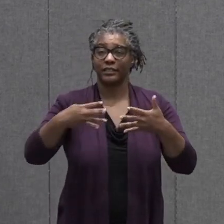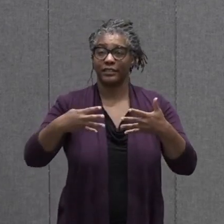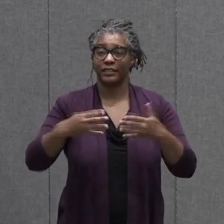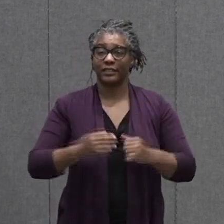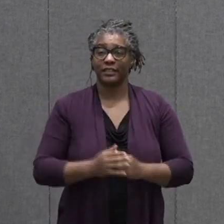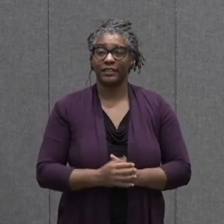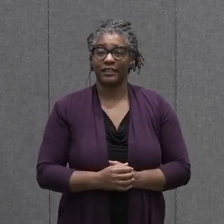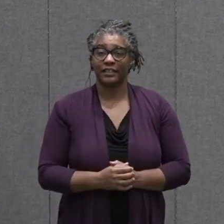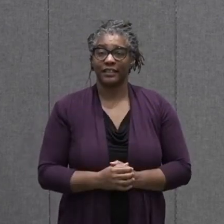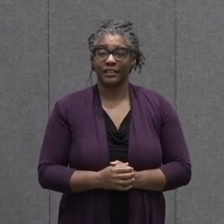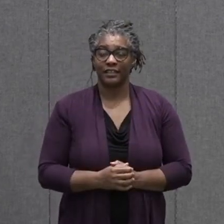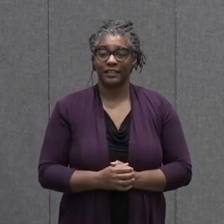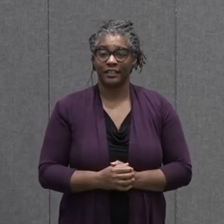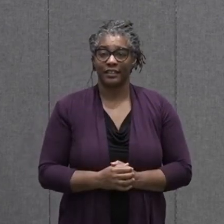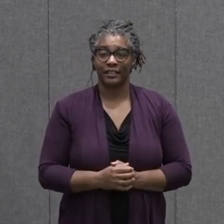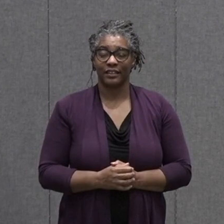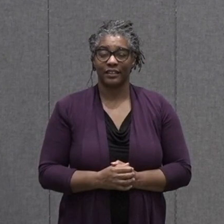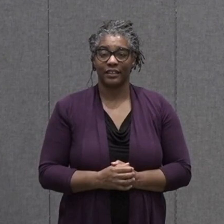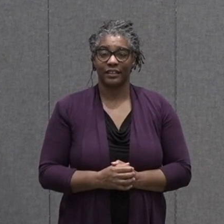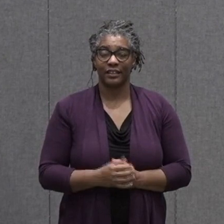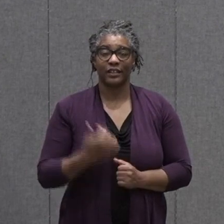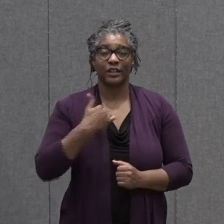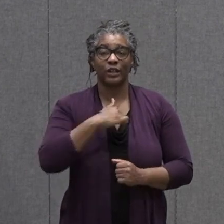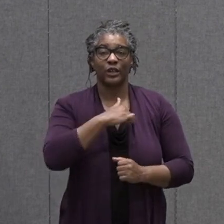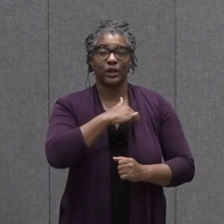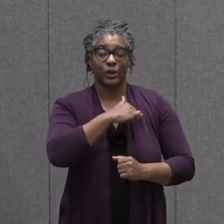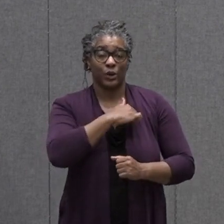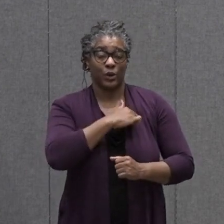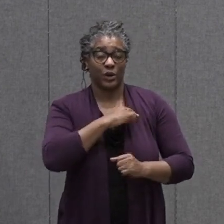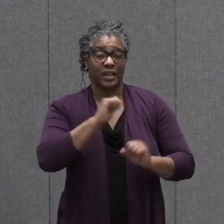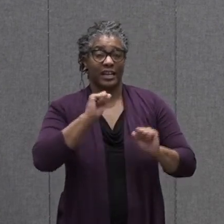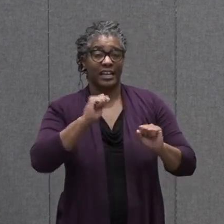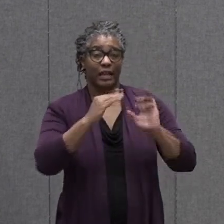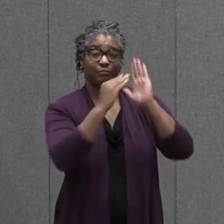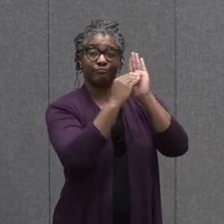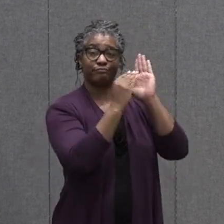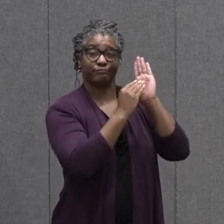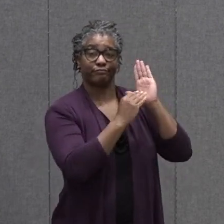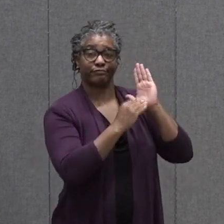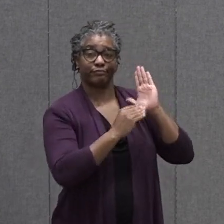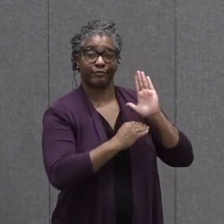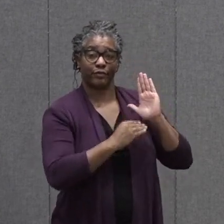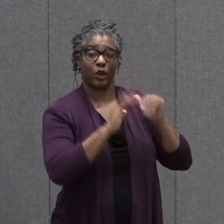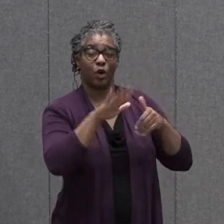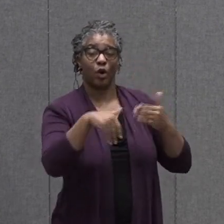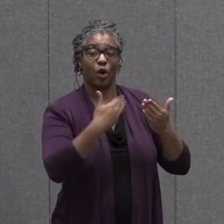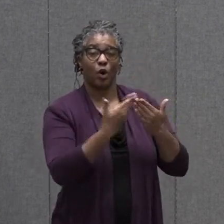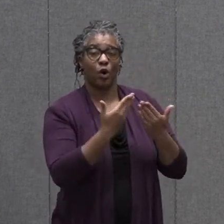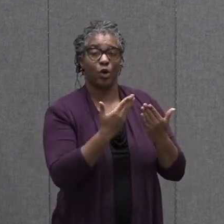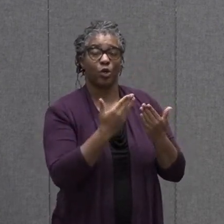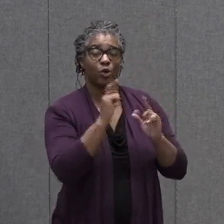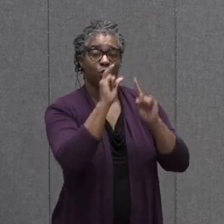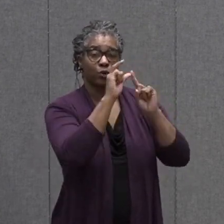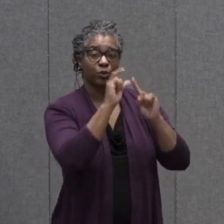so we can keep track of all of the words that we've built together. I'm going to make a three-column T-chart.